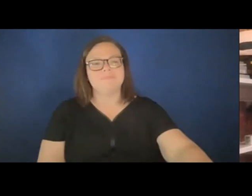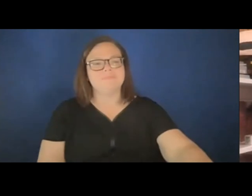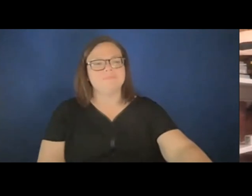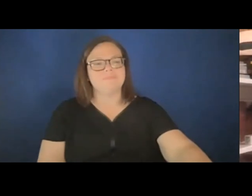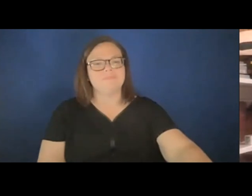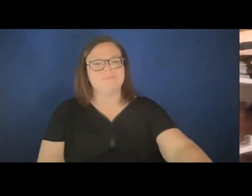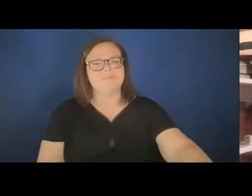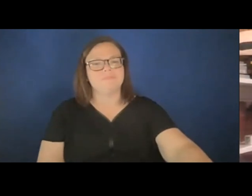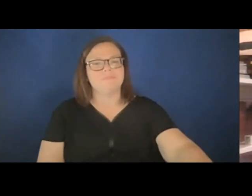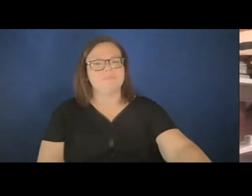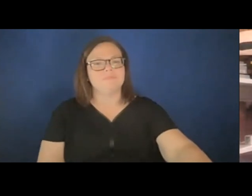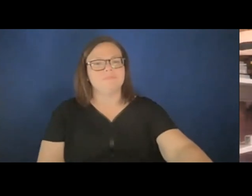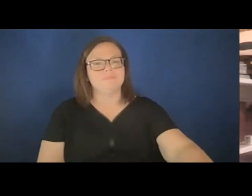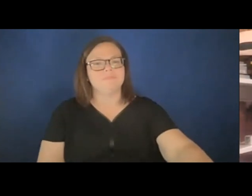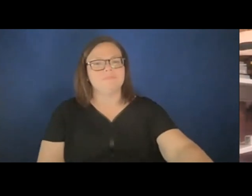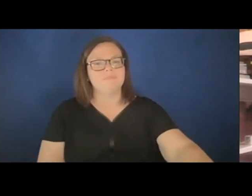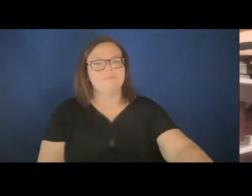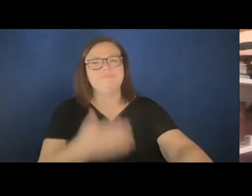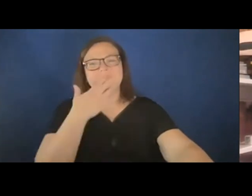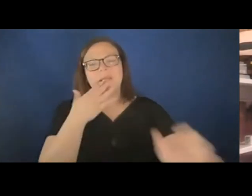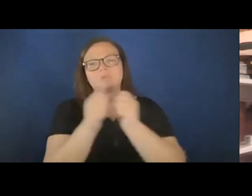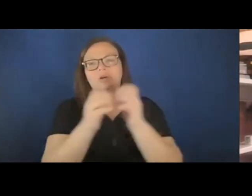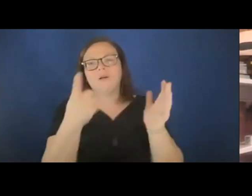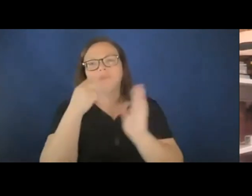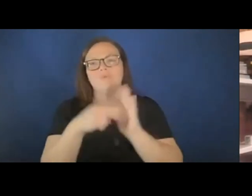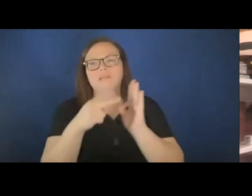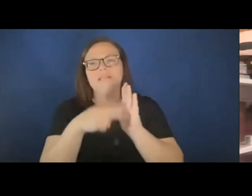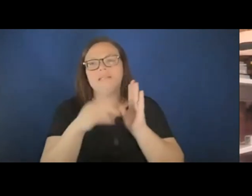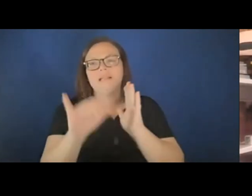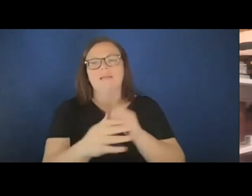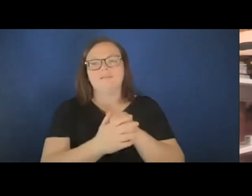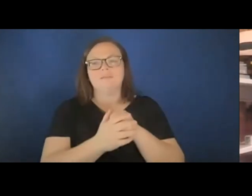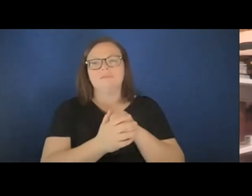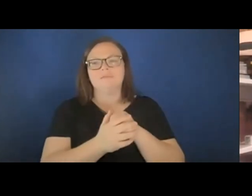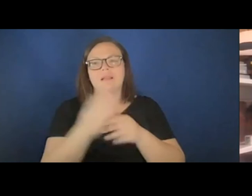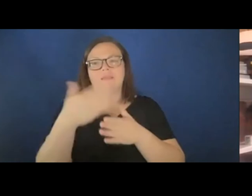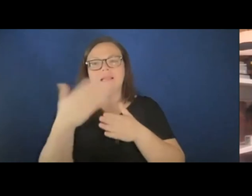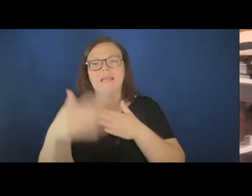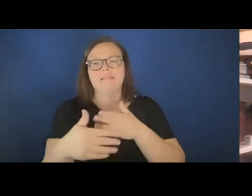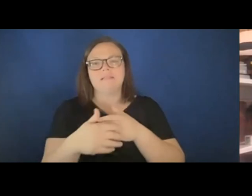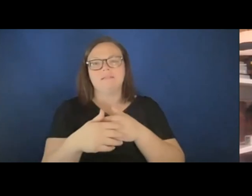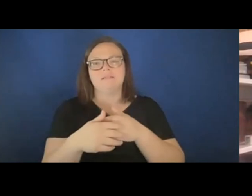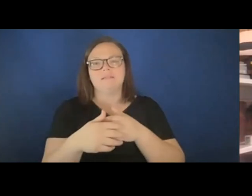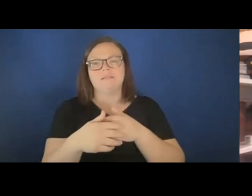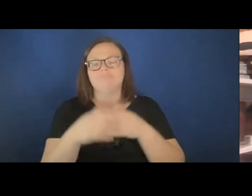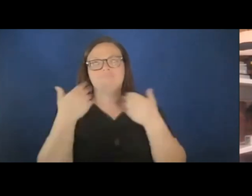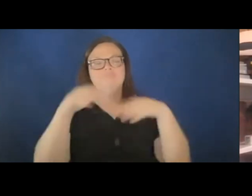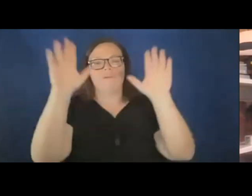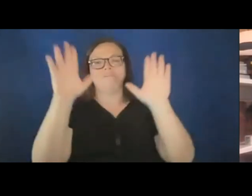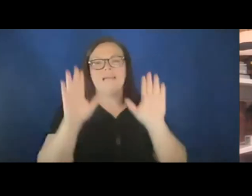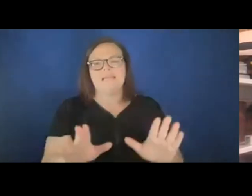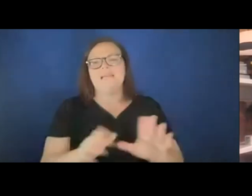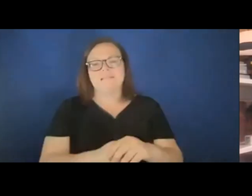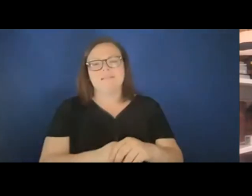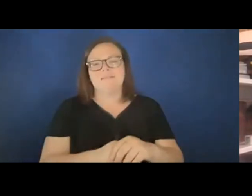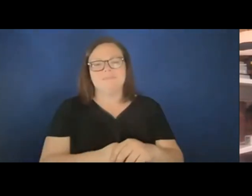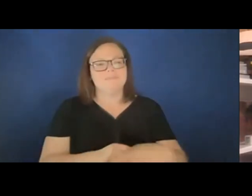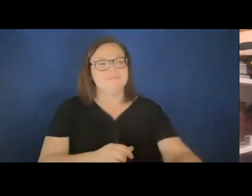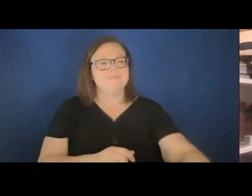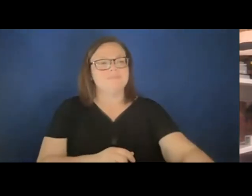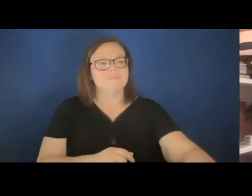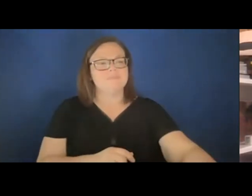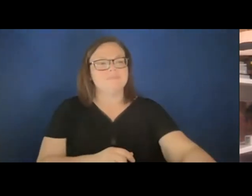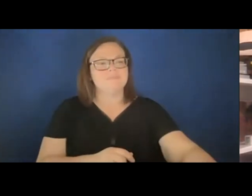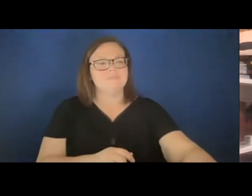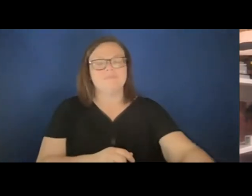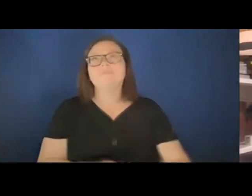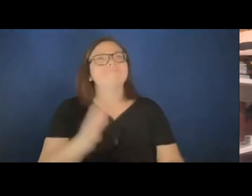Thank you so much for reading that poem. The ending is just fantastic-- the way it just--ah!